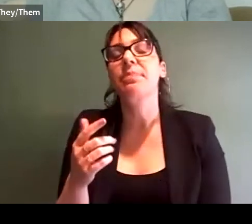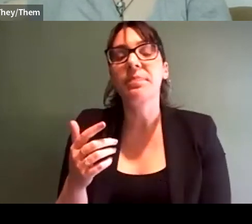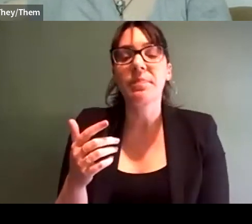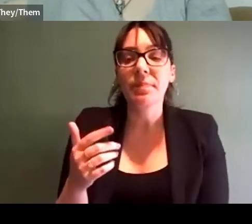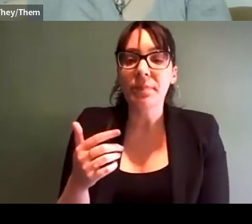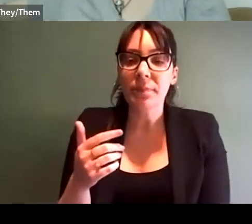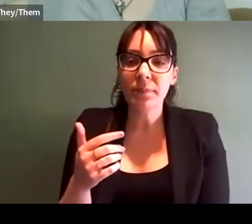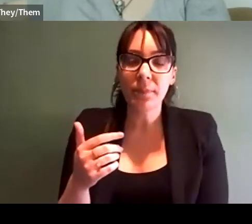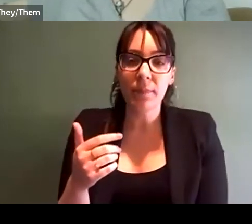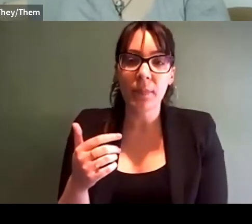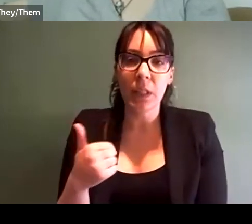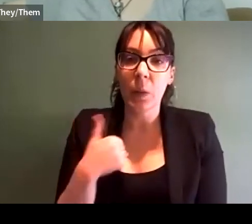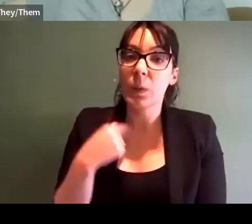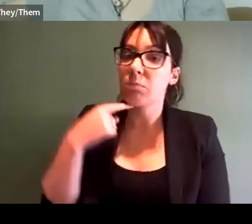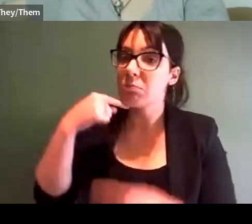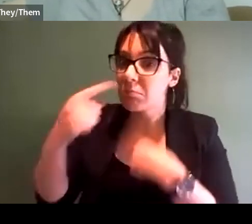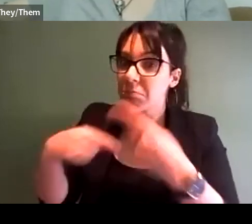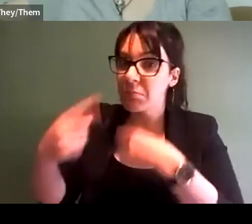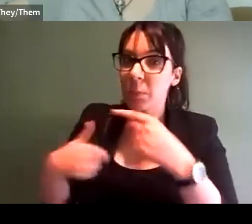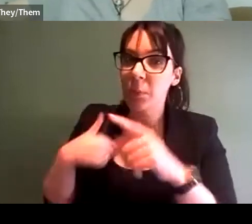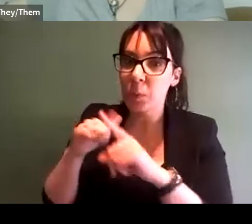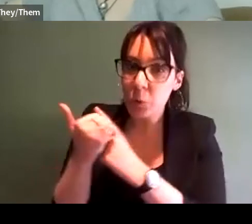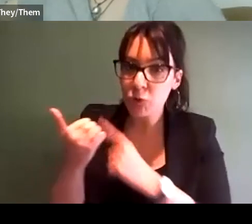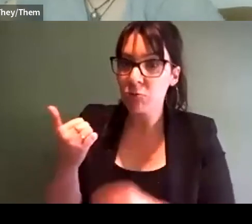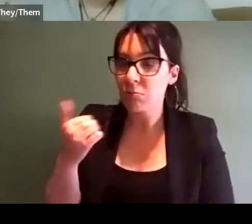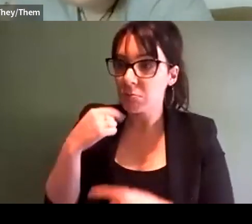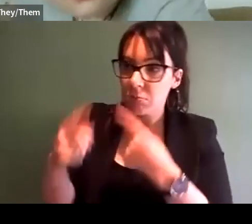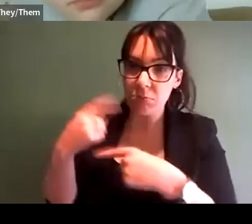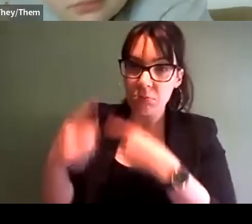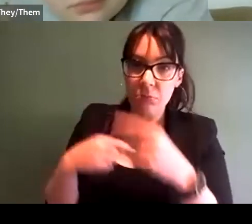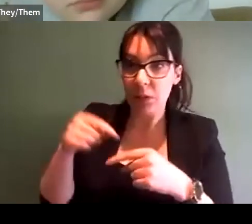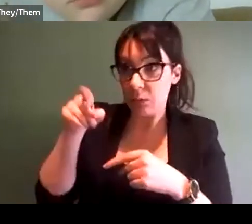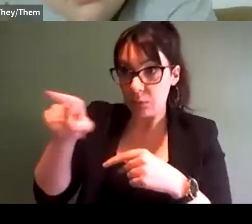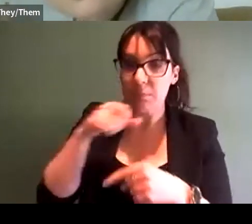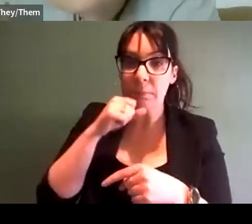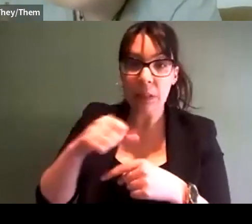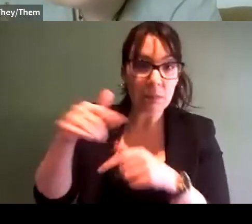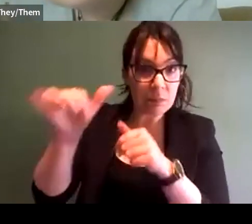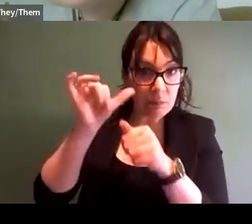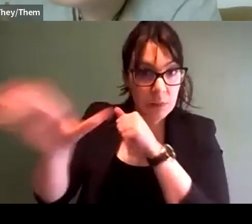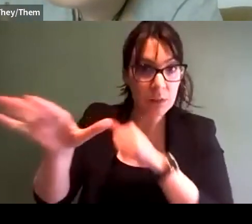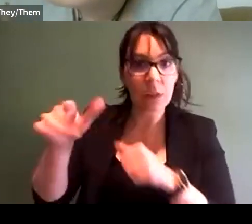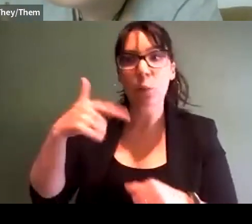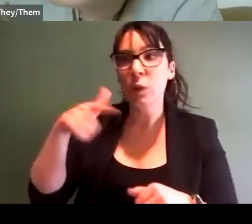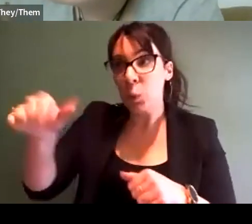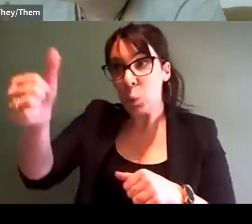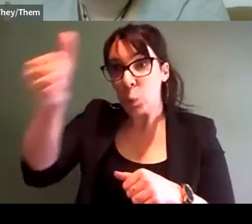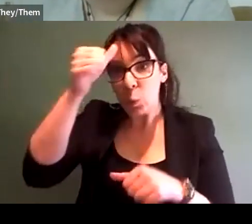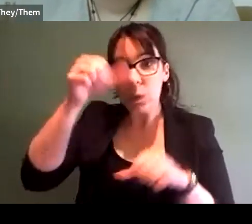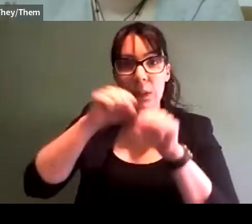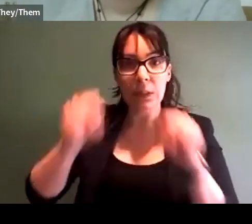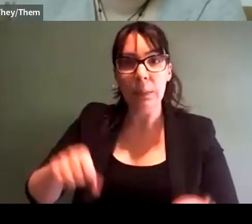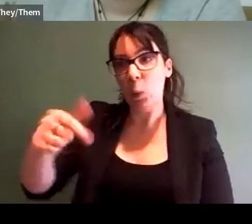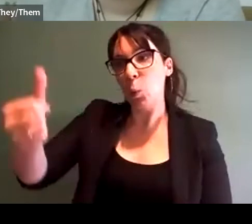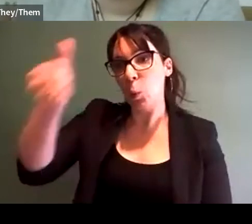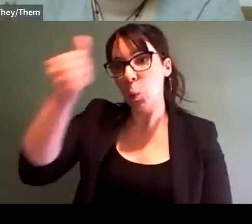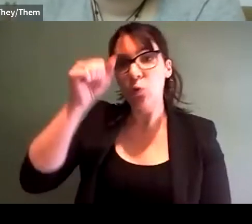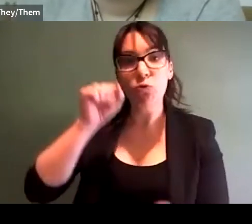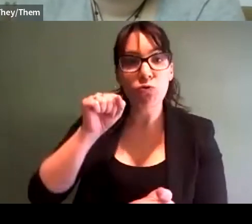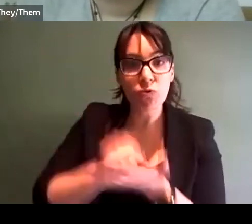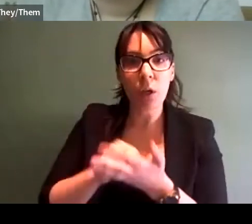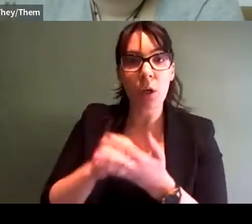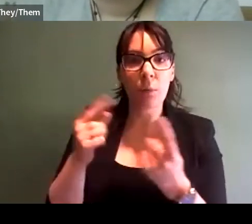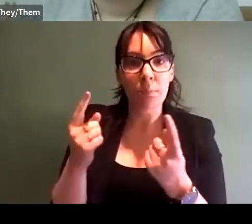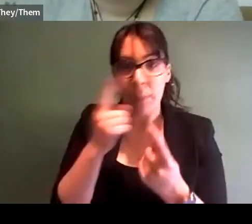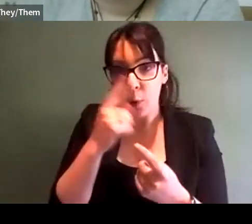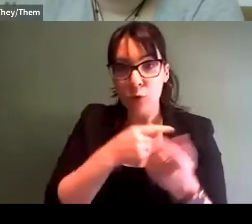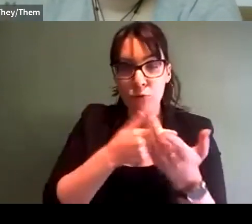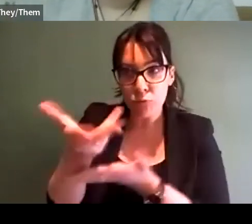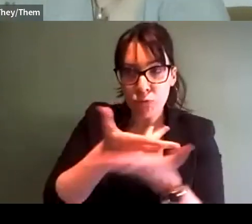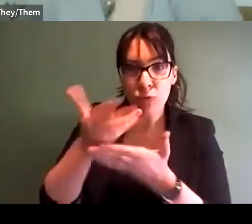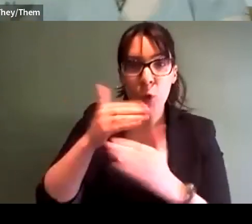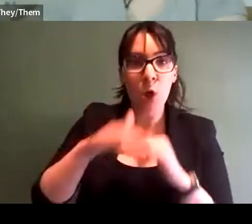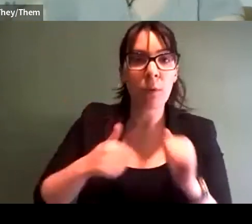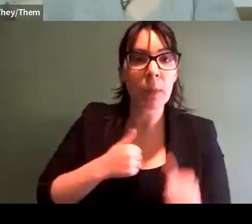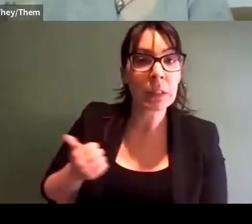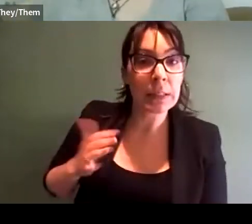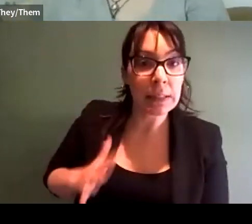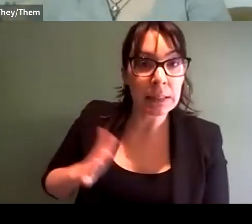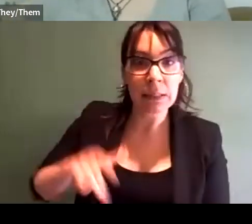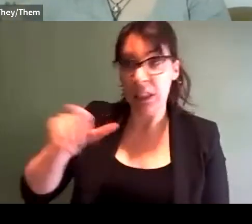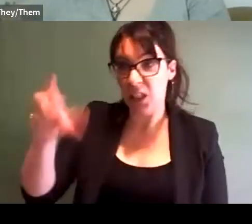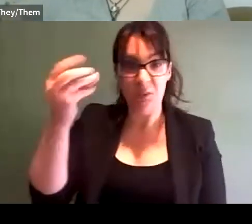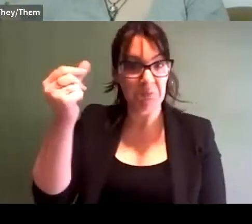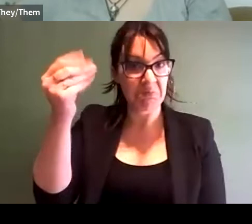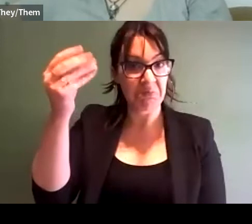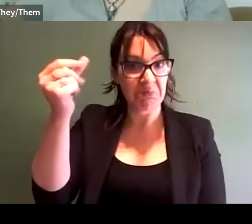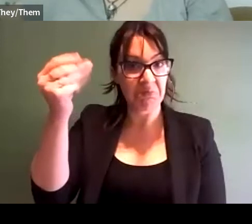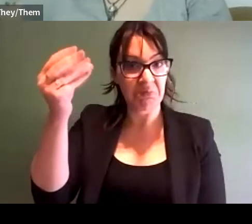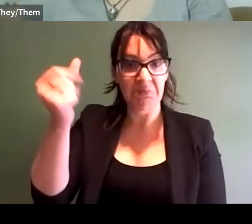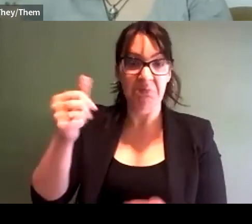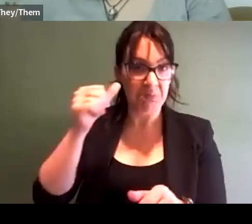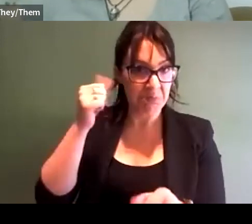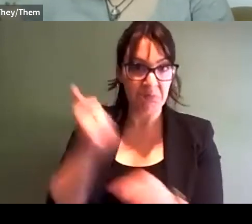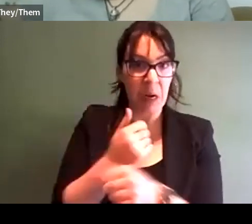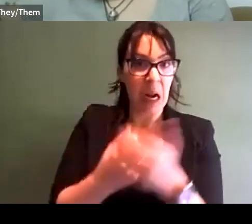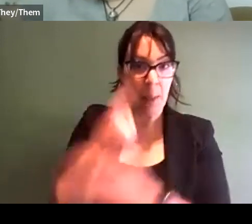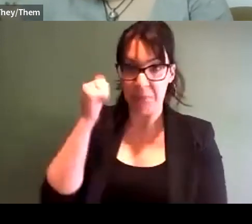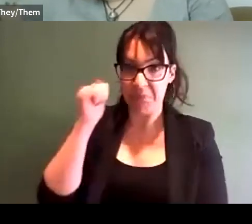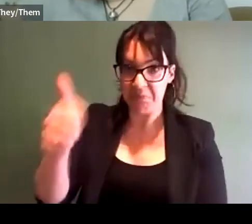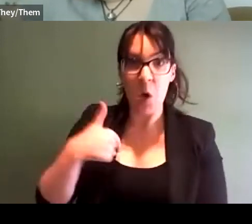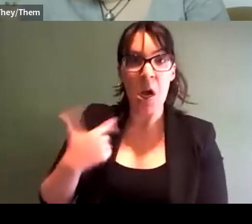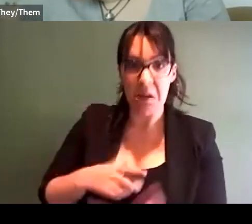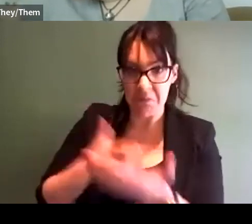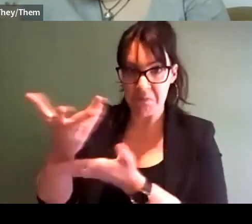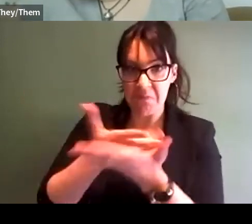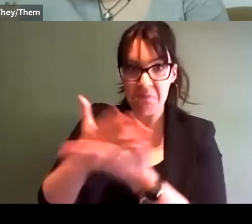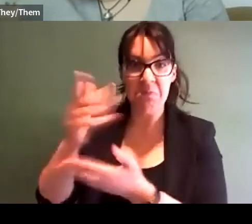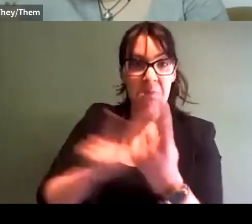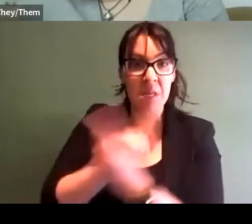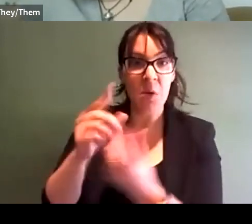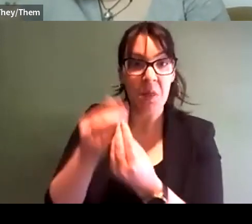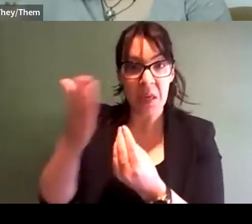And I sort of told him about my situation, and he was fantastic because he knew the system he knew the people to talk to about my needs, and he sort of made everything happen so I essentially ended up like having meetings with him being like these combinations